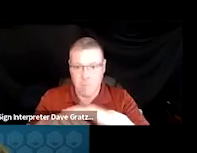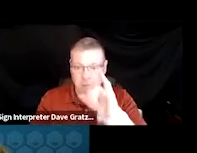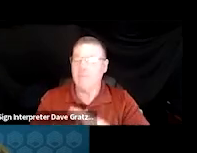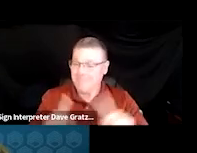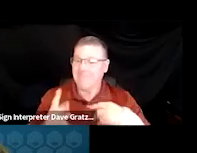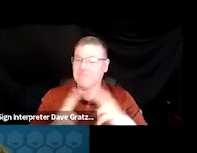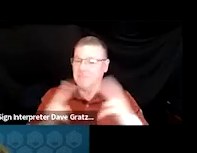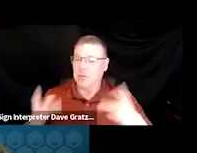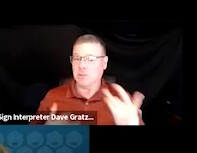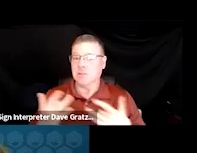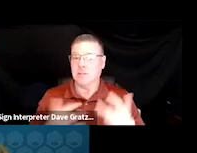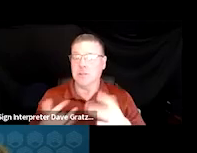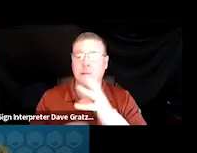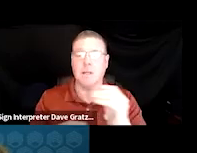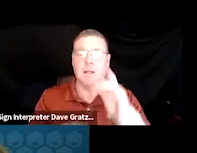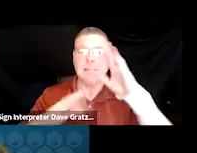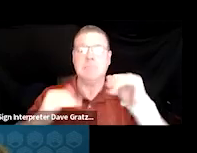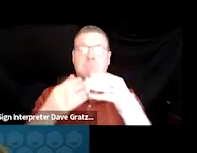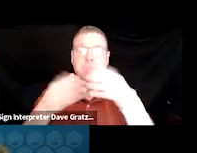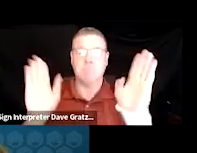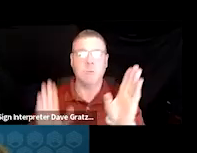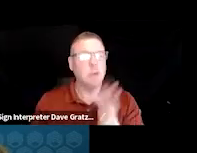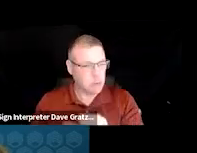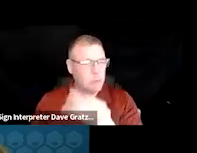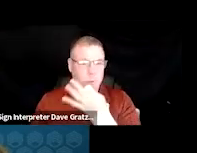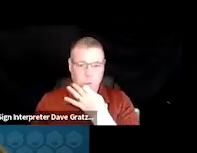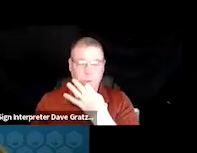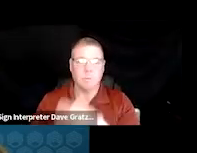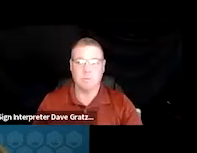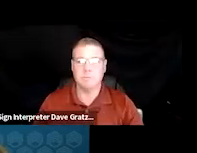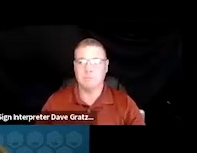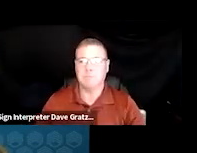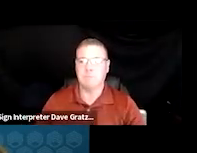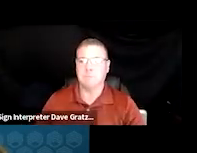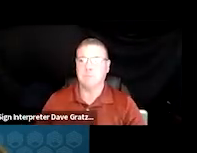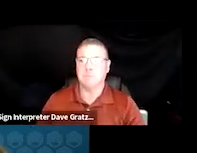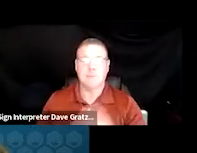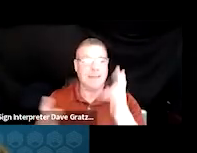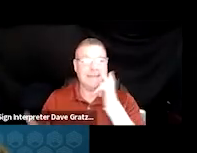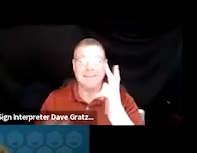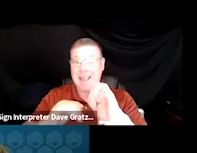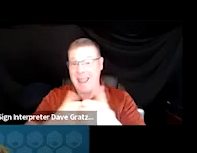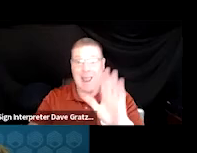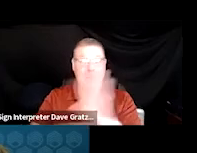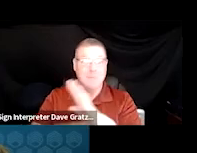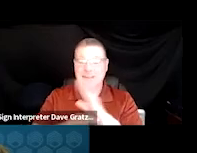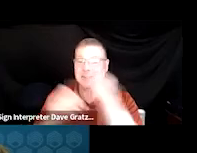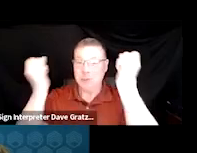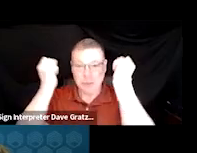and we expect that to go live pretty shortly. Oh, see how busy we are so much going on,